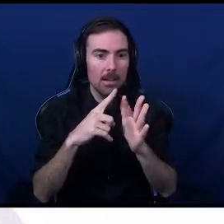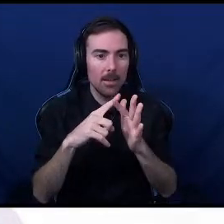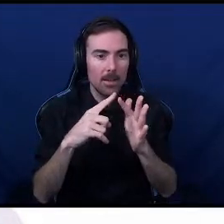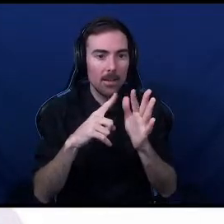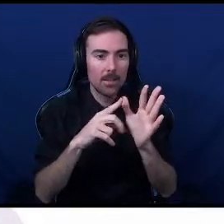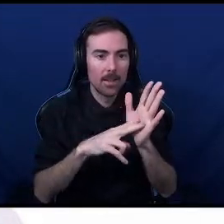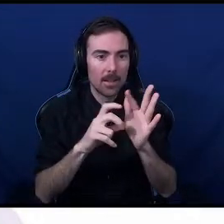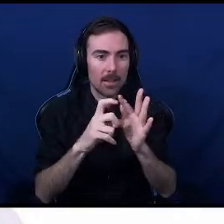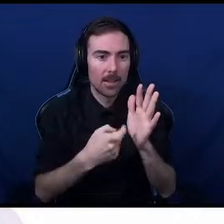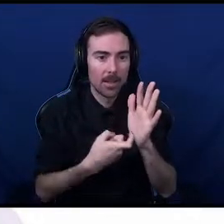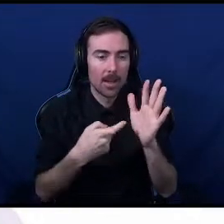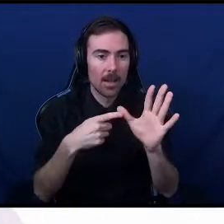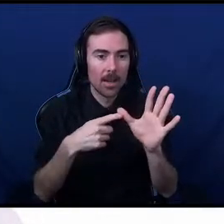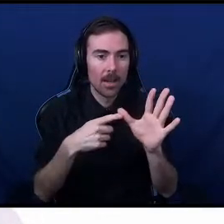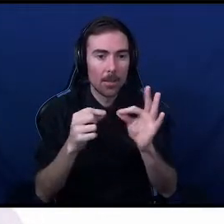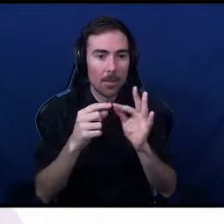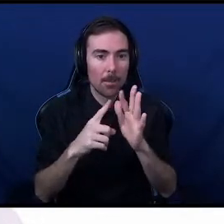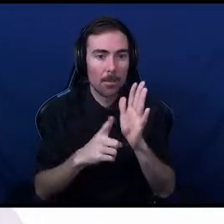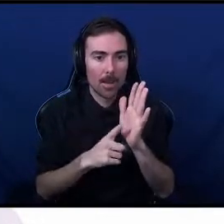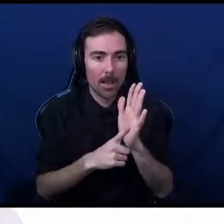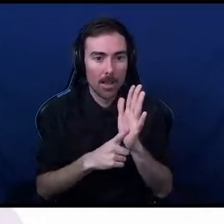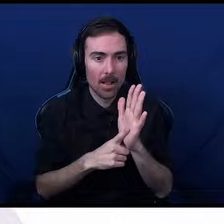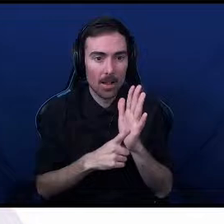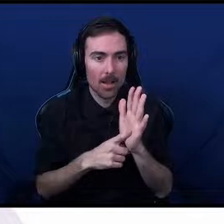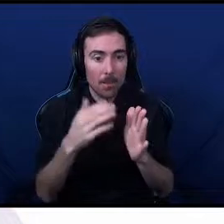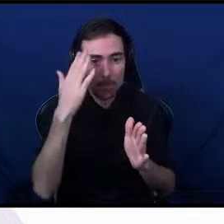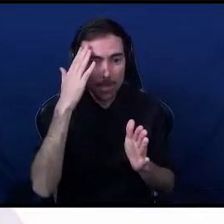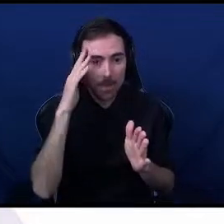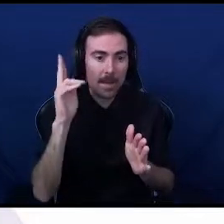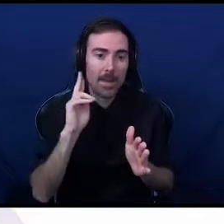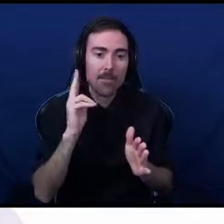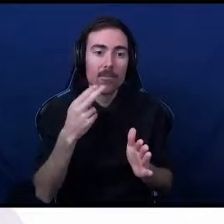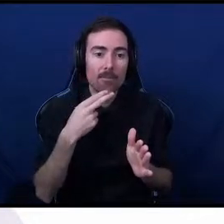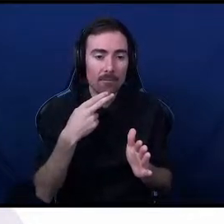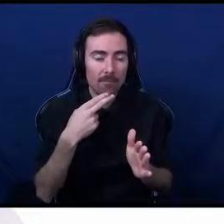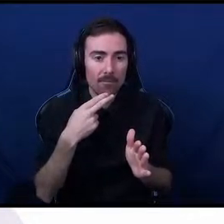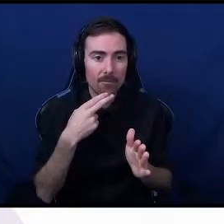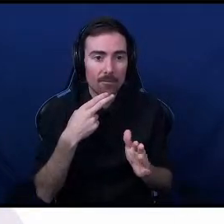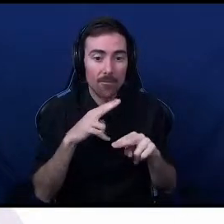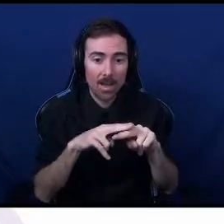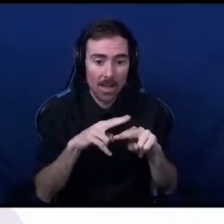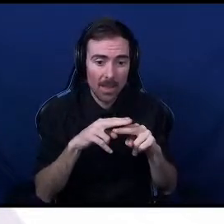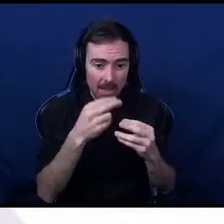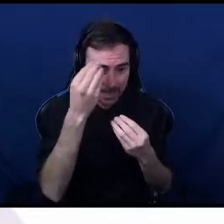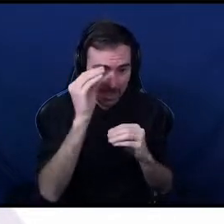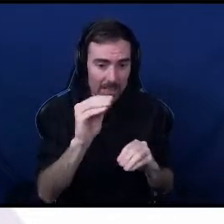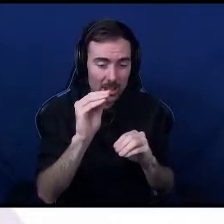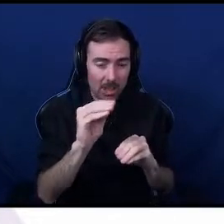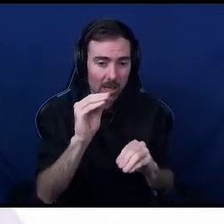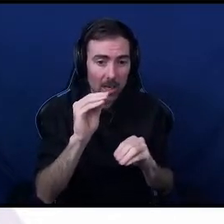profoundly deaf. Her father, his father was actually an educator of the Deaf. And then he also was married to someone who was